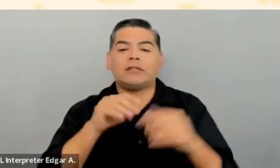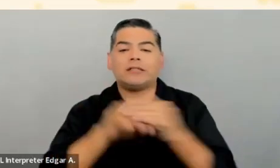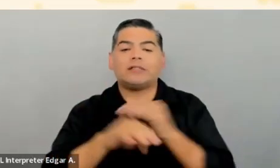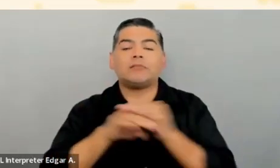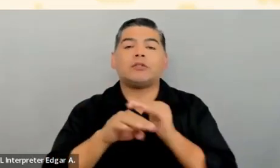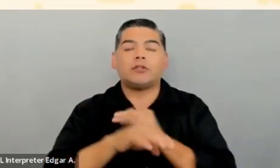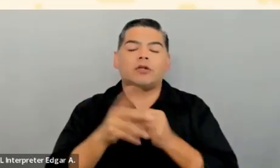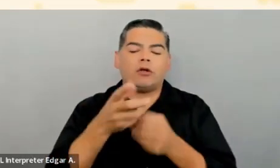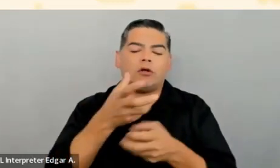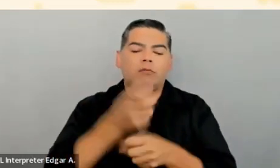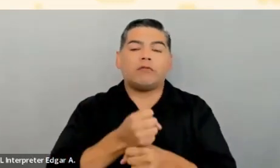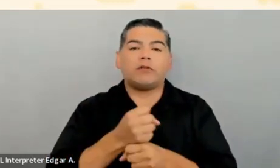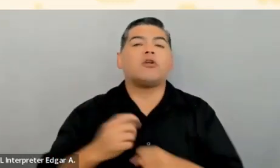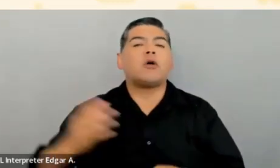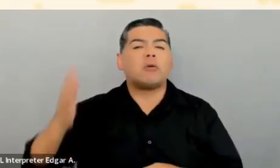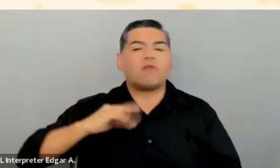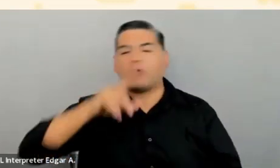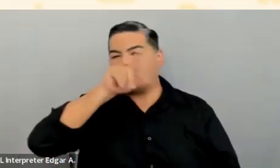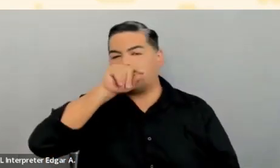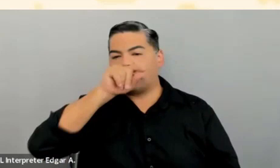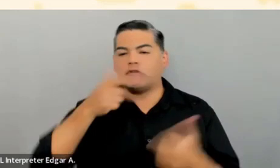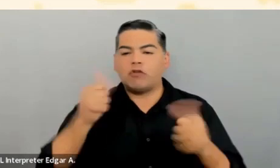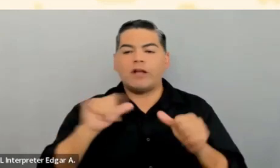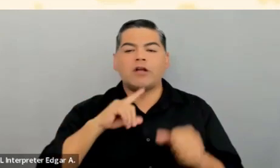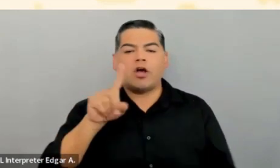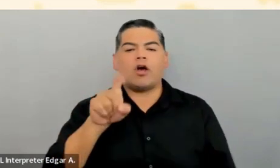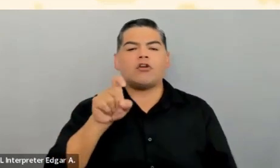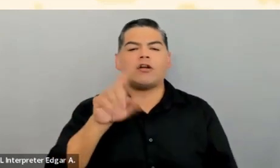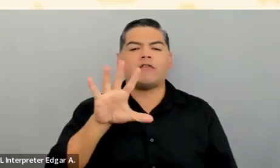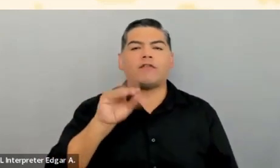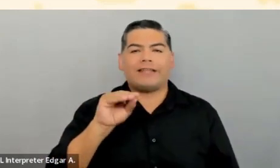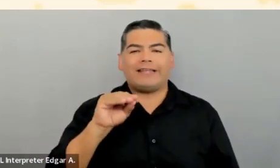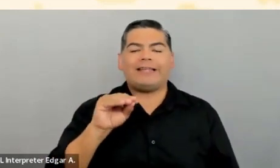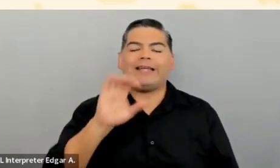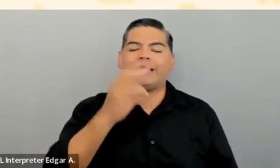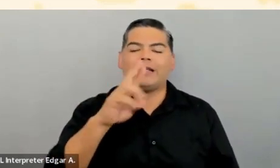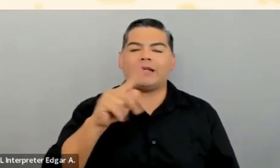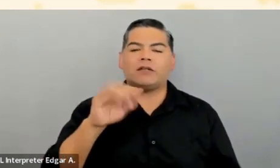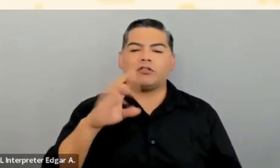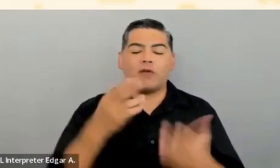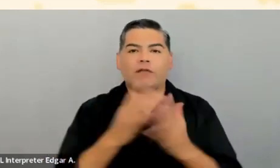where they were trying to squeeze everything into 150 characters. And so a lot of words were getting abbreviated.